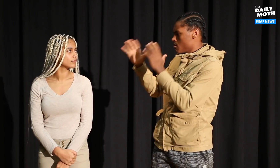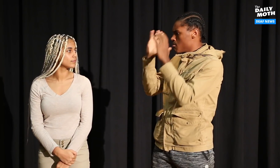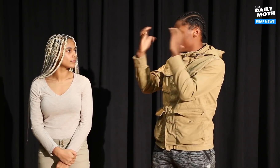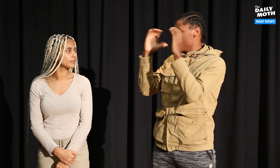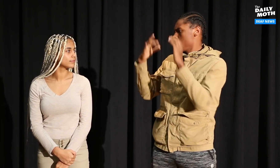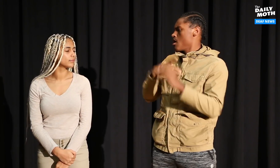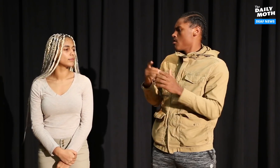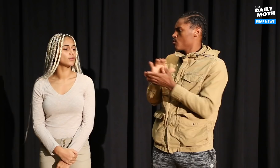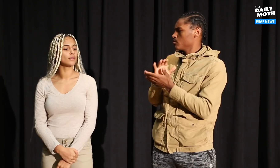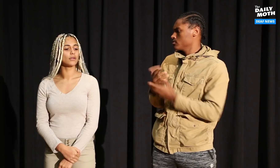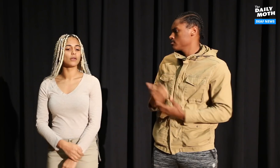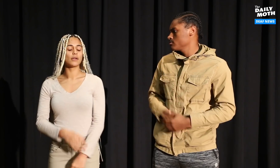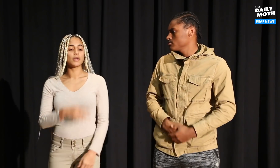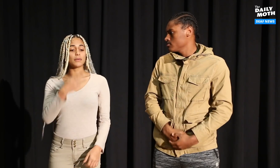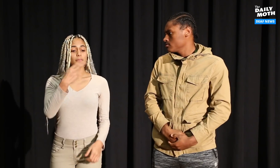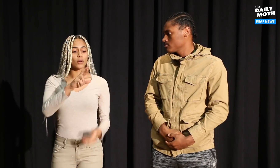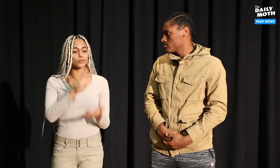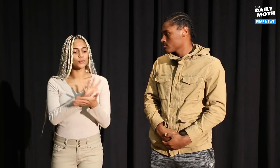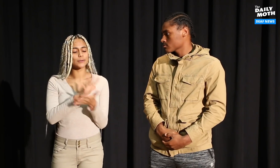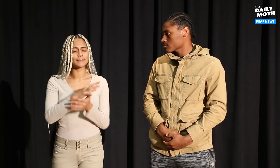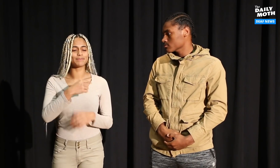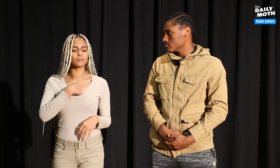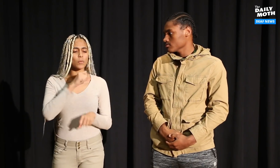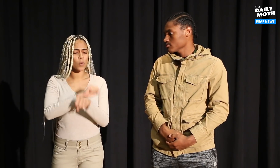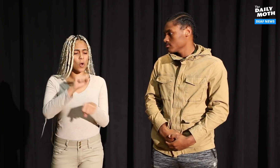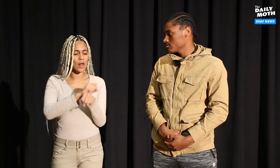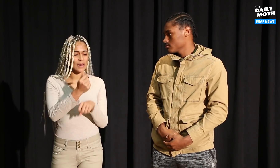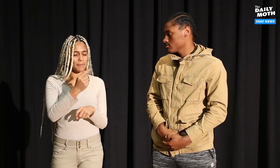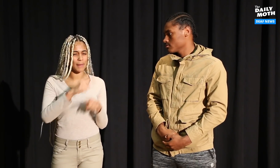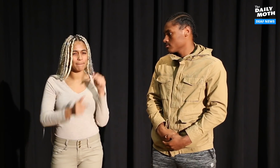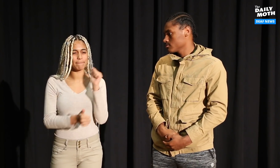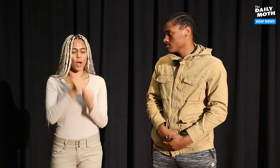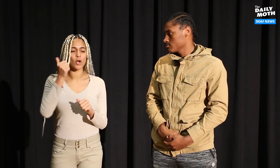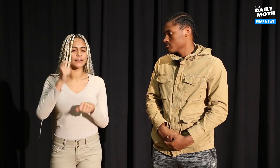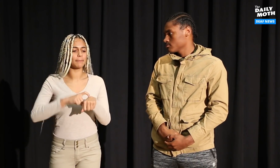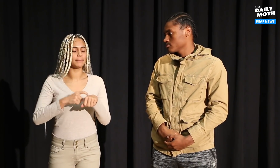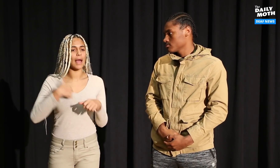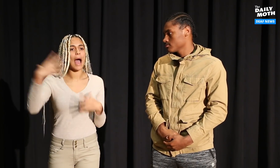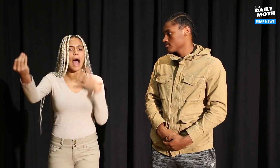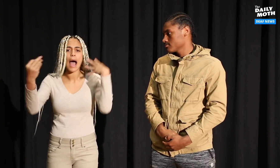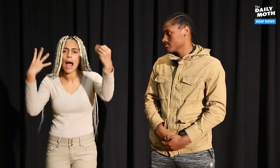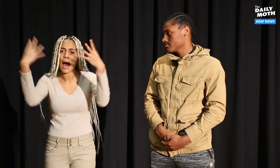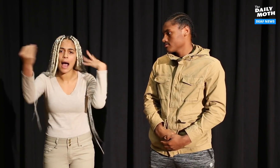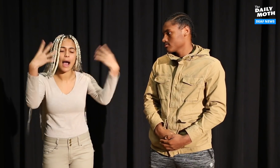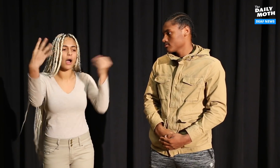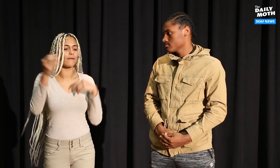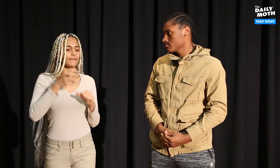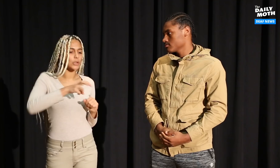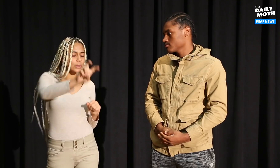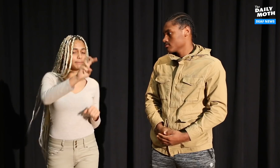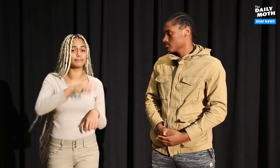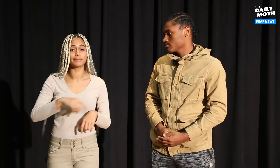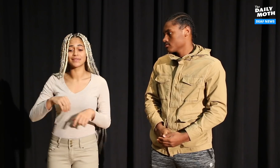the one in Puerto Rico or the one you go to now? In Puerto Rico, we do a little schoolwork, but most of the time, we go out for field trips